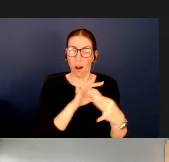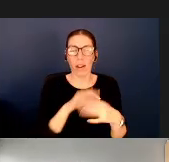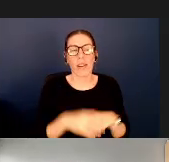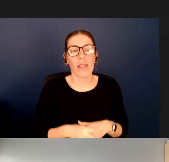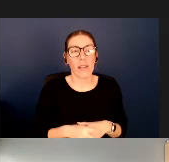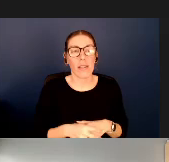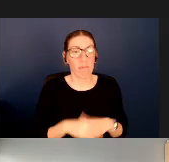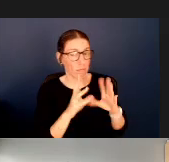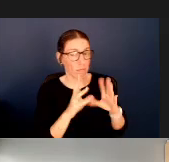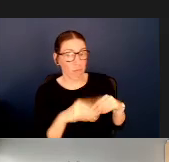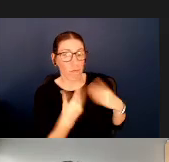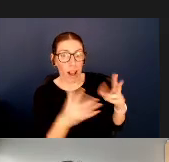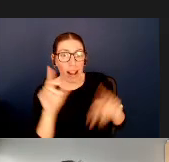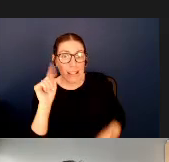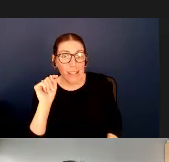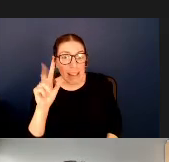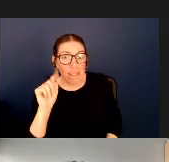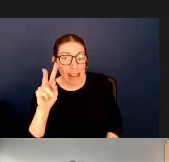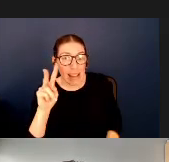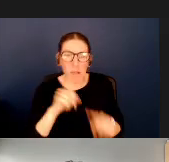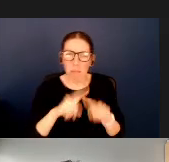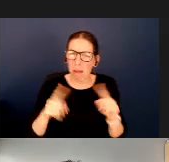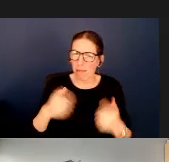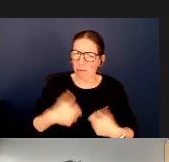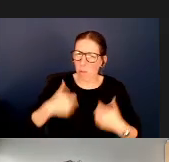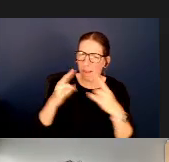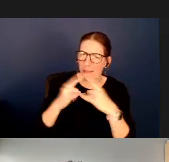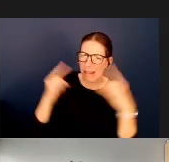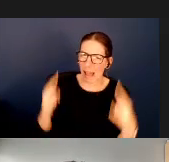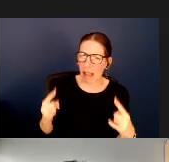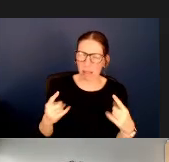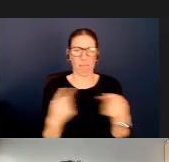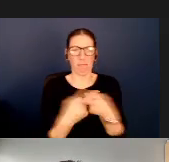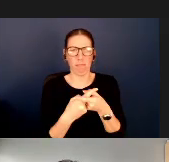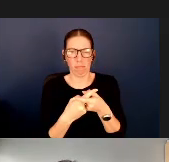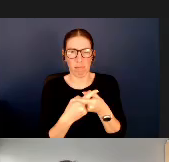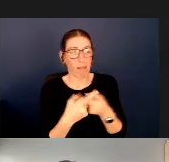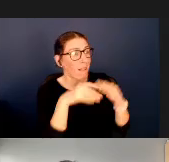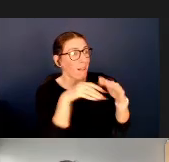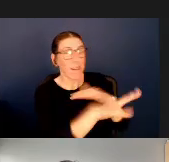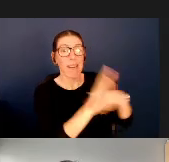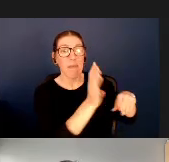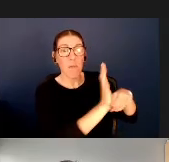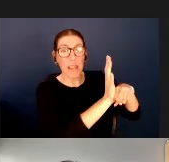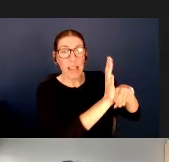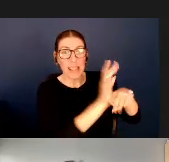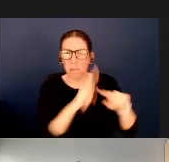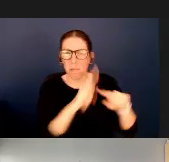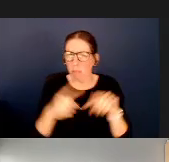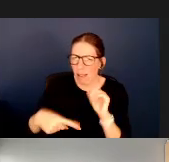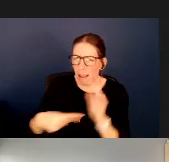but you're living in a tent. You can go to the movies, but you can't buy food. So direct